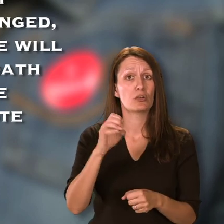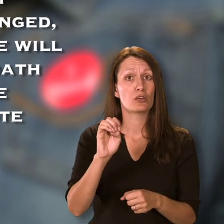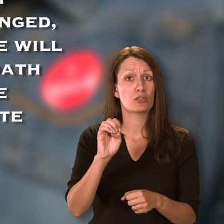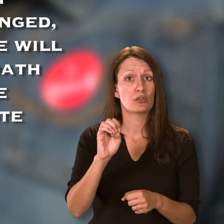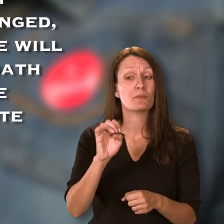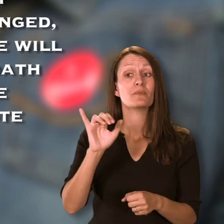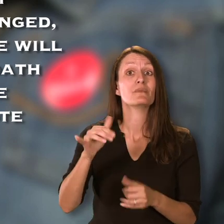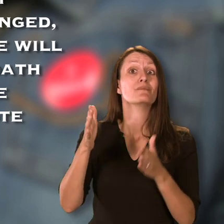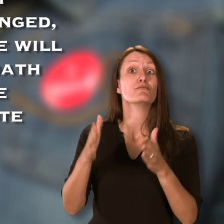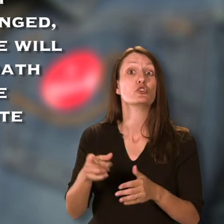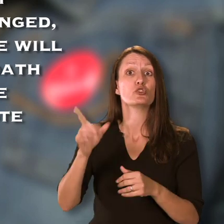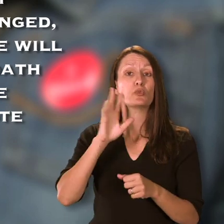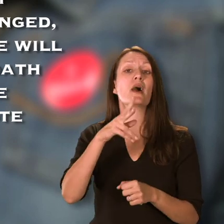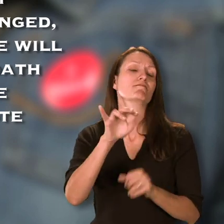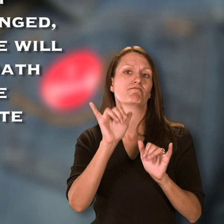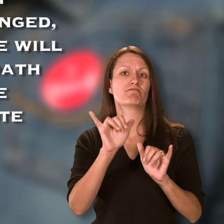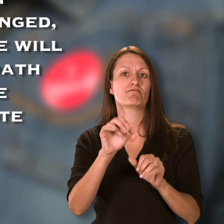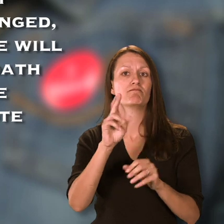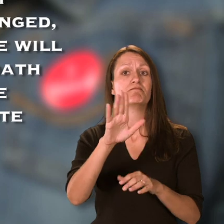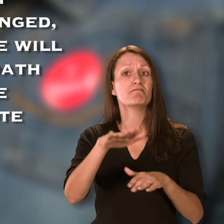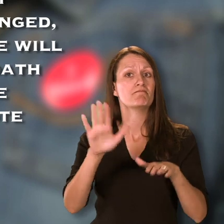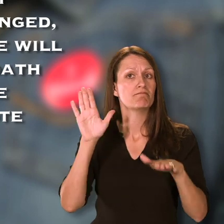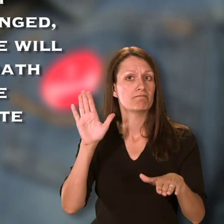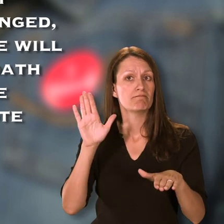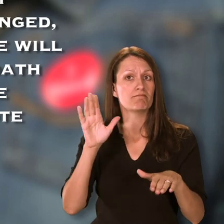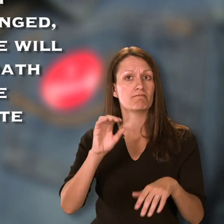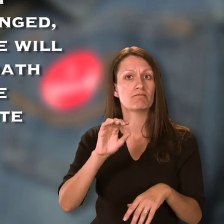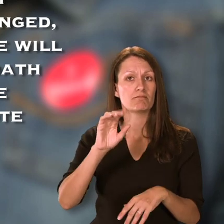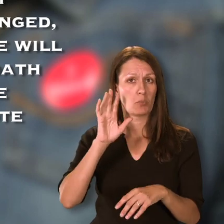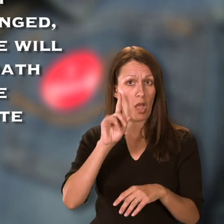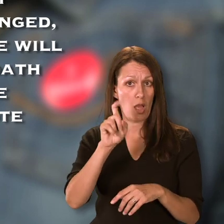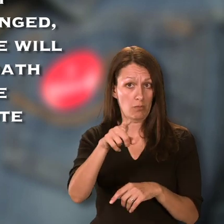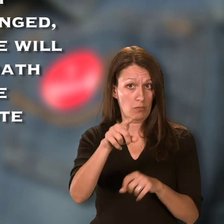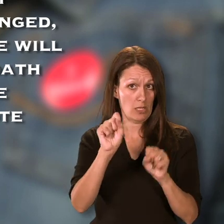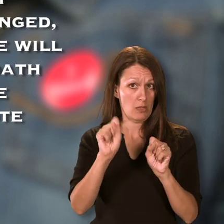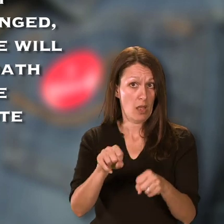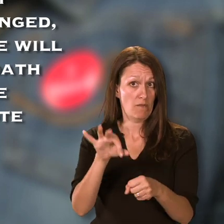He or she will put you under oath and ask you if you are eligible to vote.